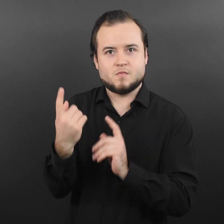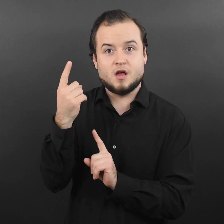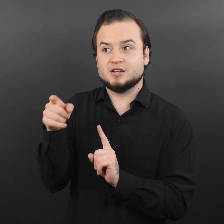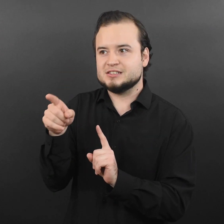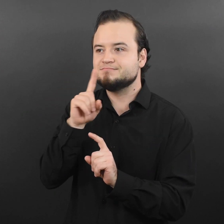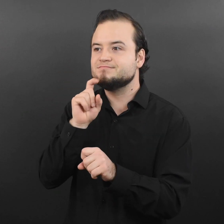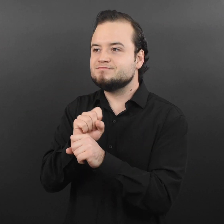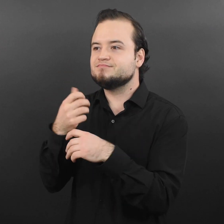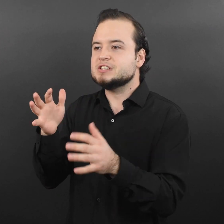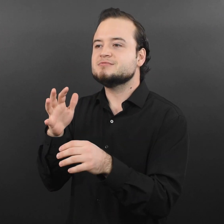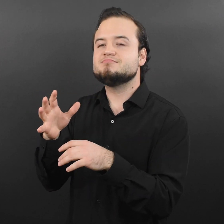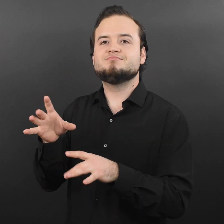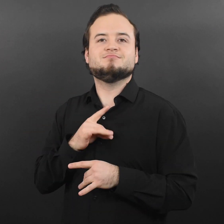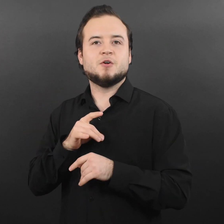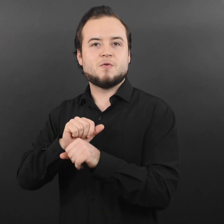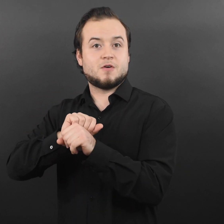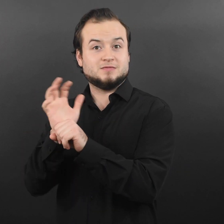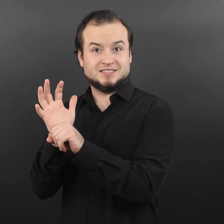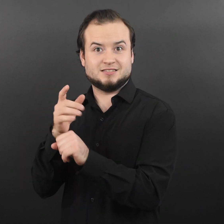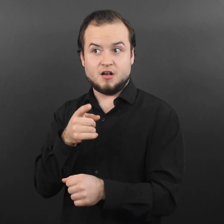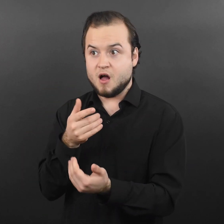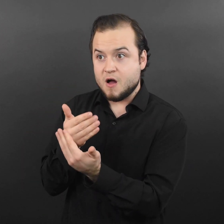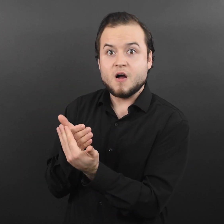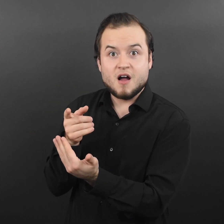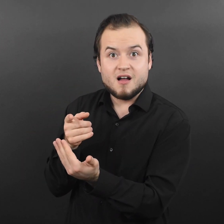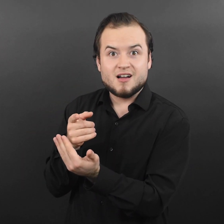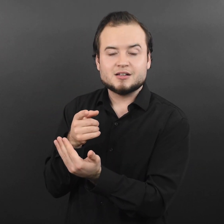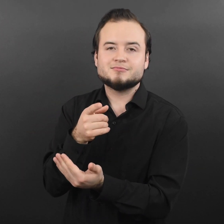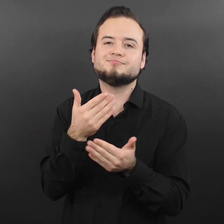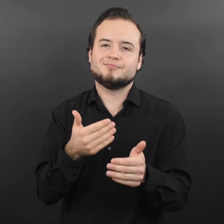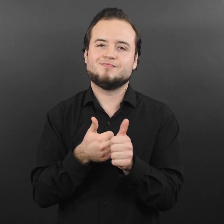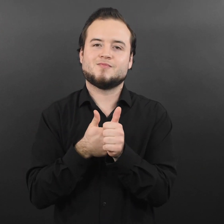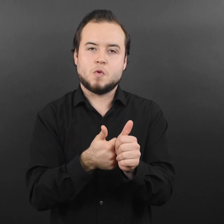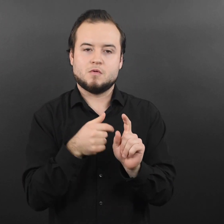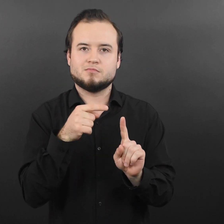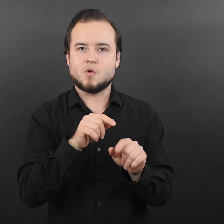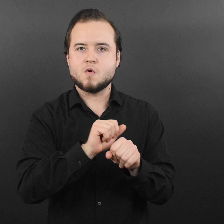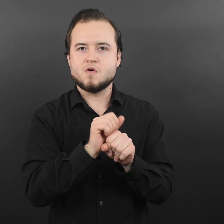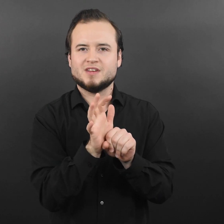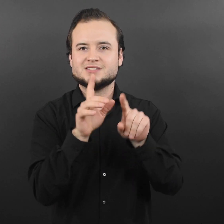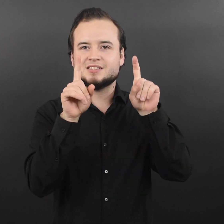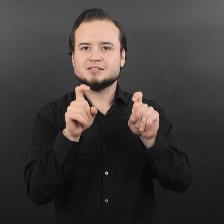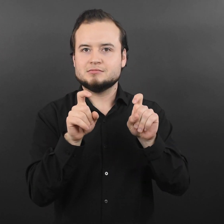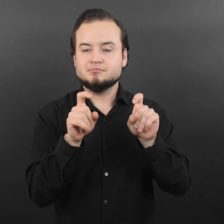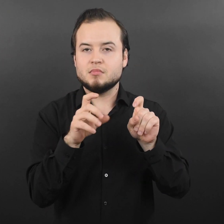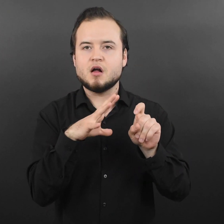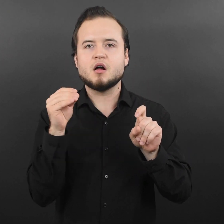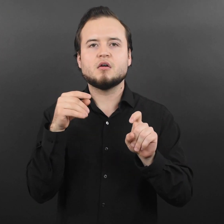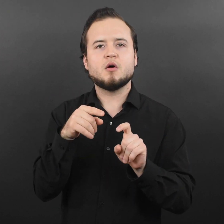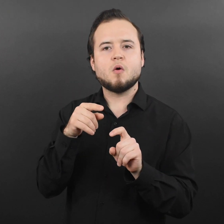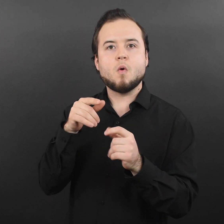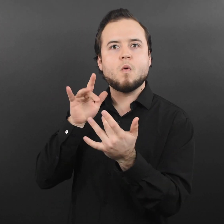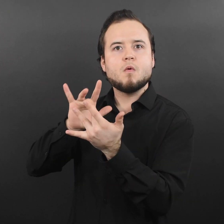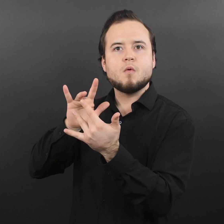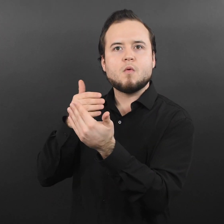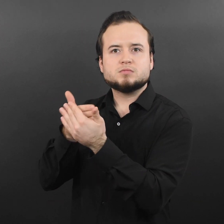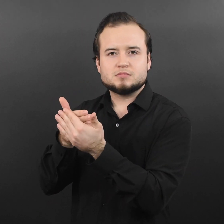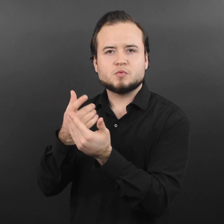If you have been close to someone with COVID-19, follow recommendations for COVD-19 testing and close contacts. •